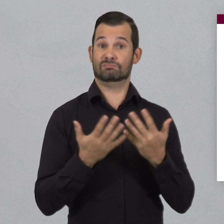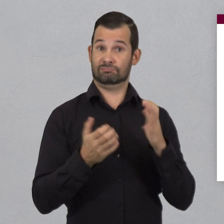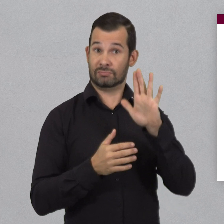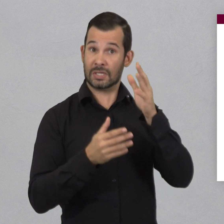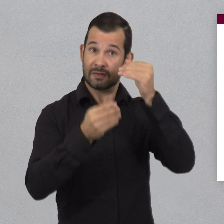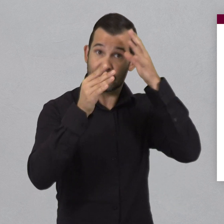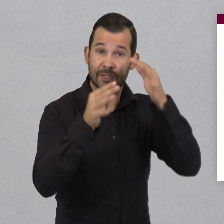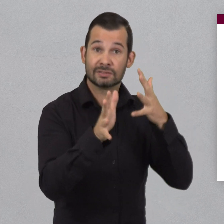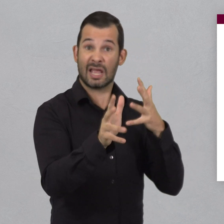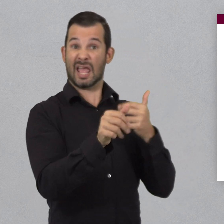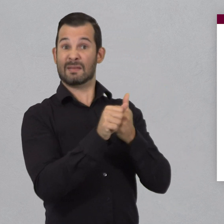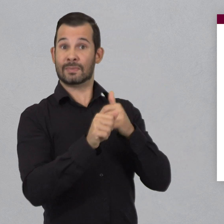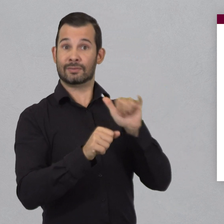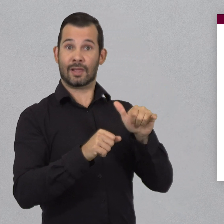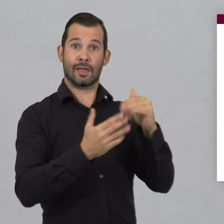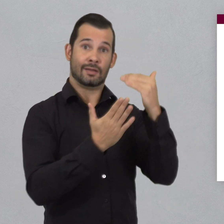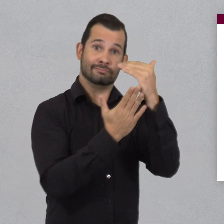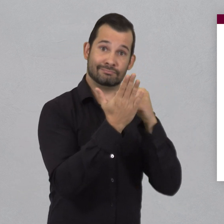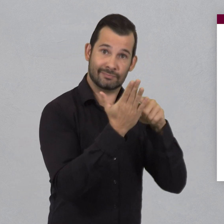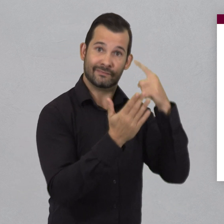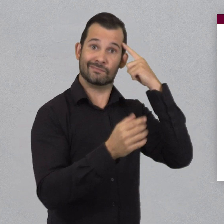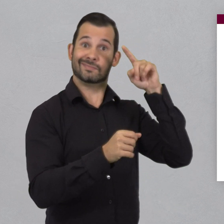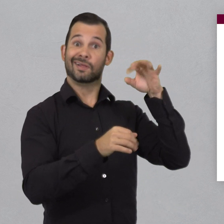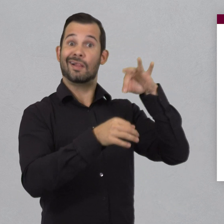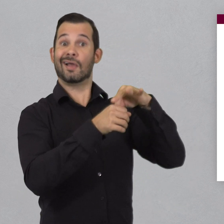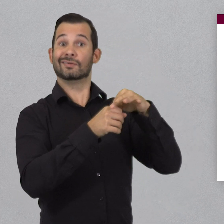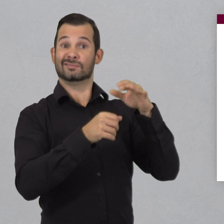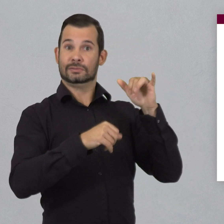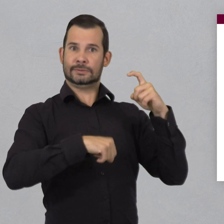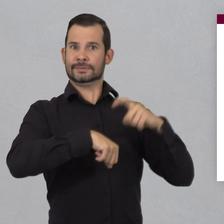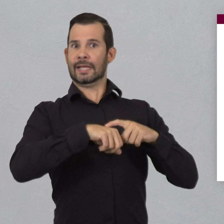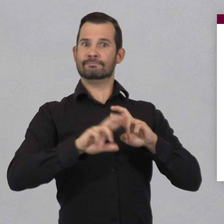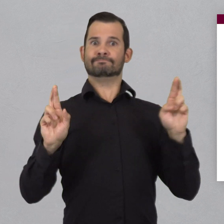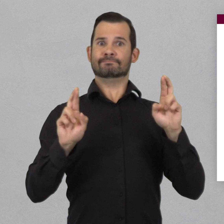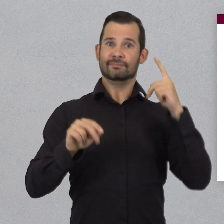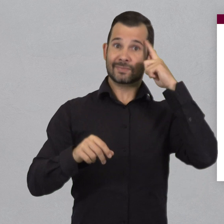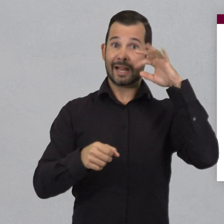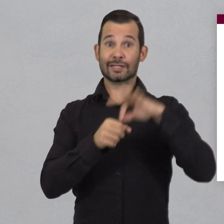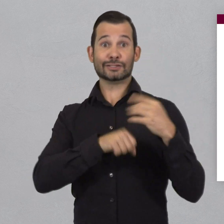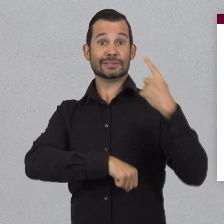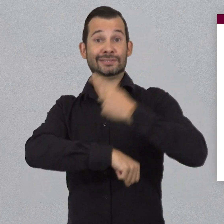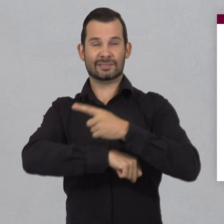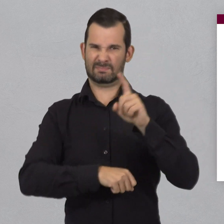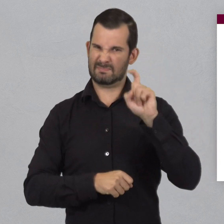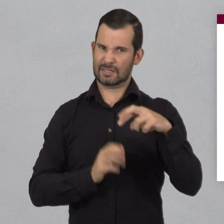For your information to be updated on the list of electors in time for election day,